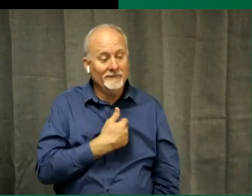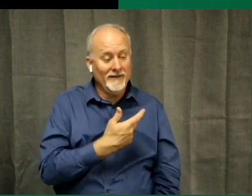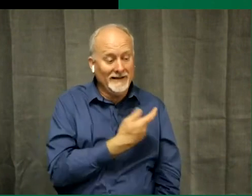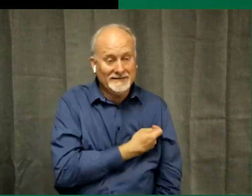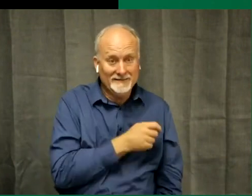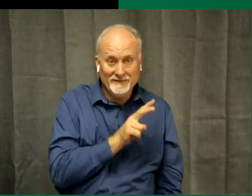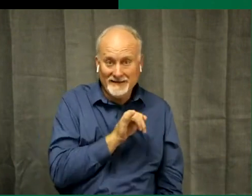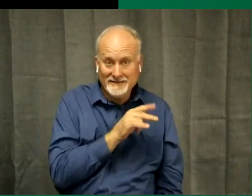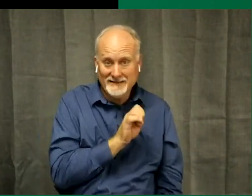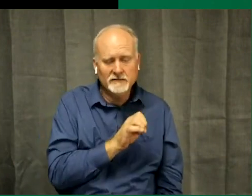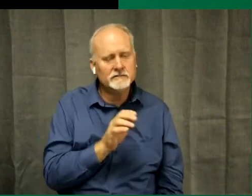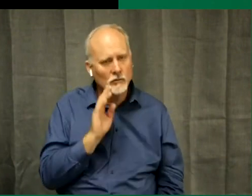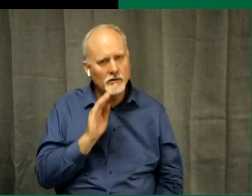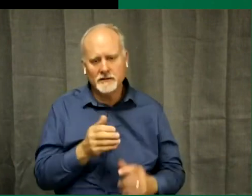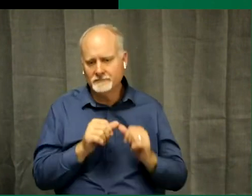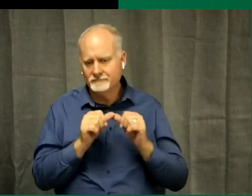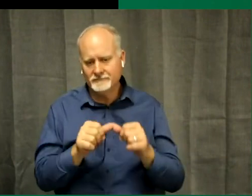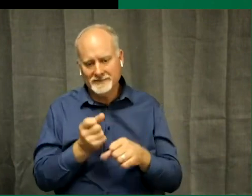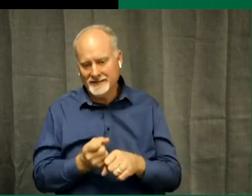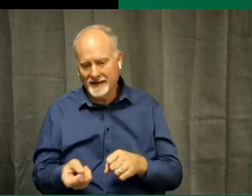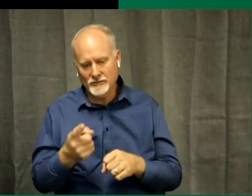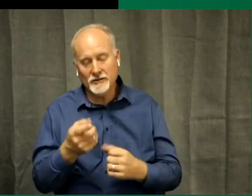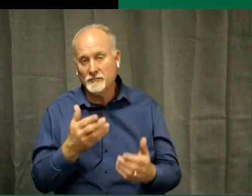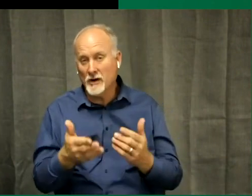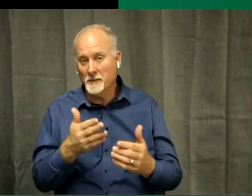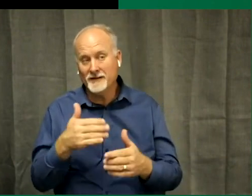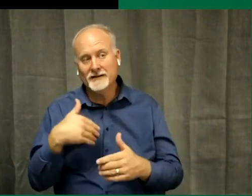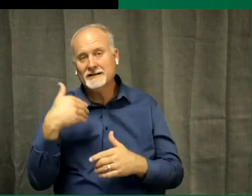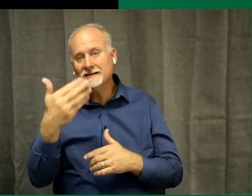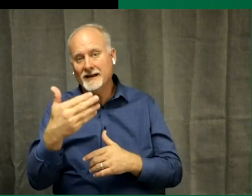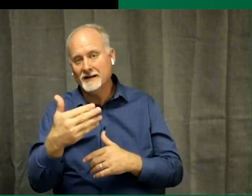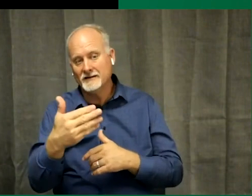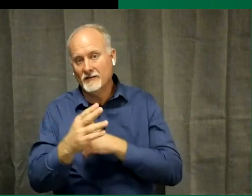spring semester and probably coming back to school next year we might see